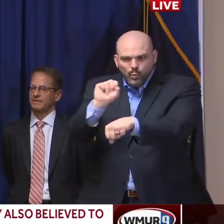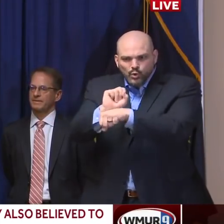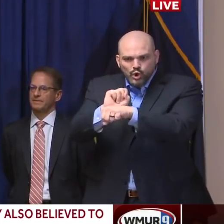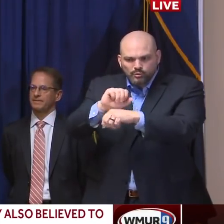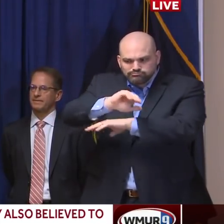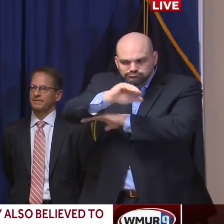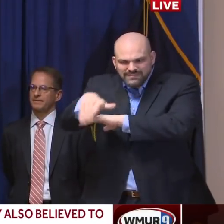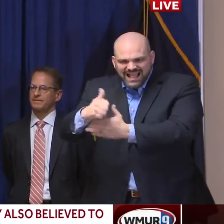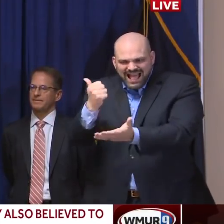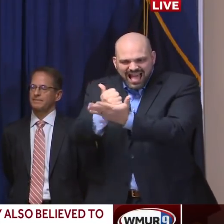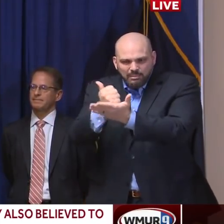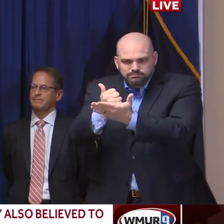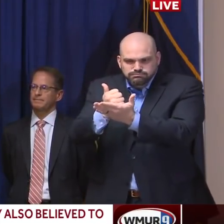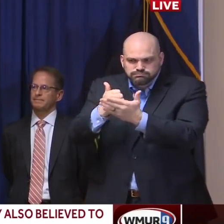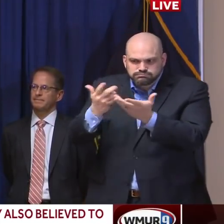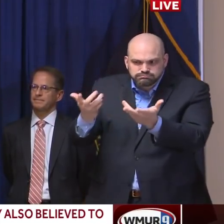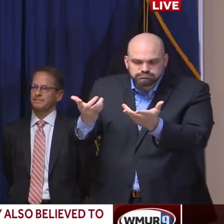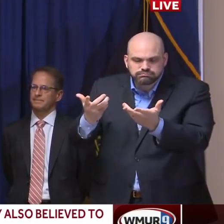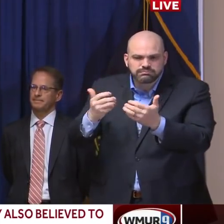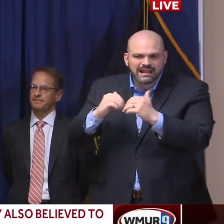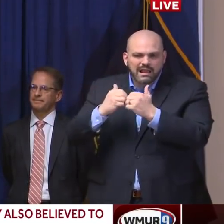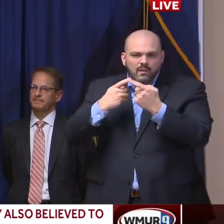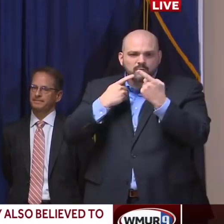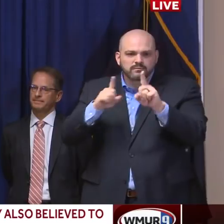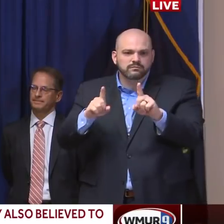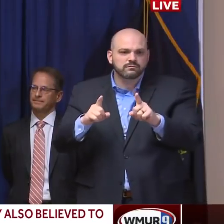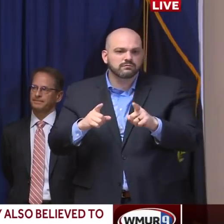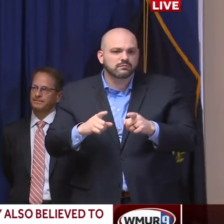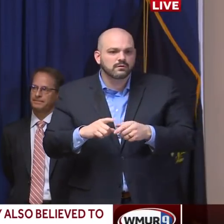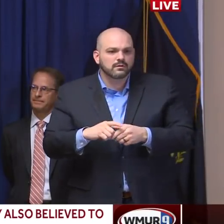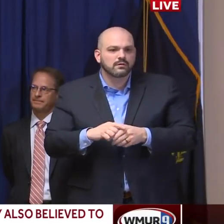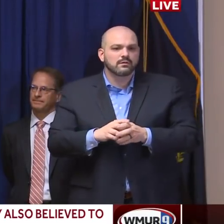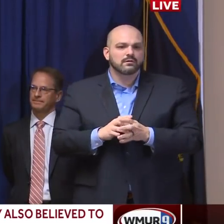OR DO THEY JUST NOT HAVE ANYTHING? LET’S BE CLEAR.